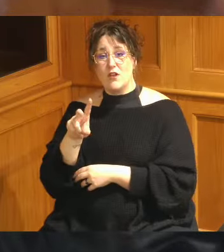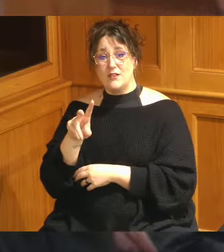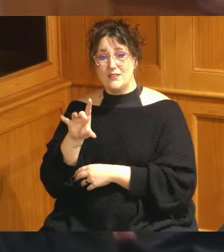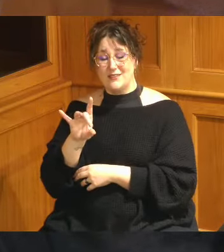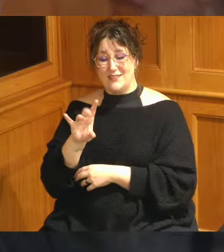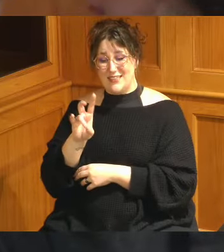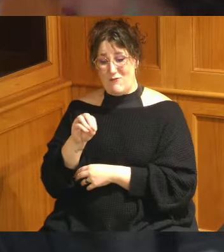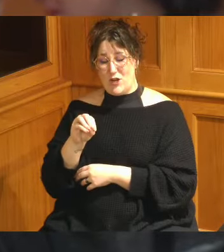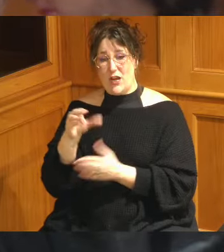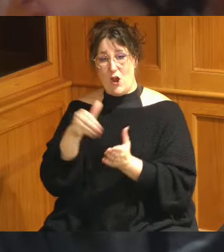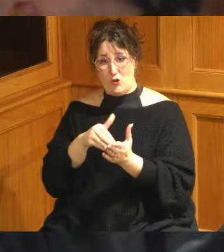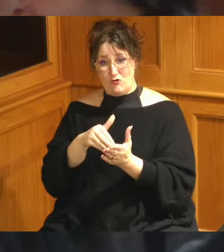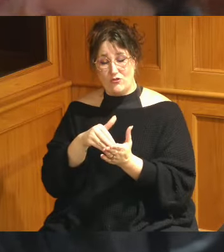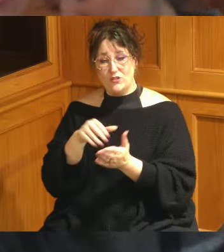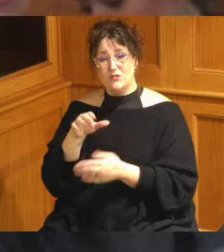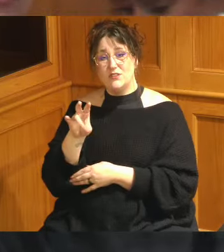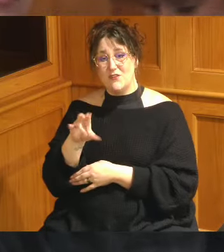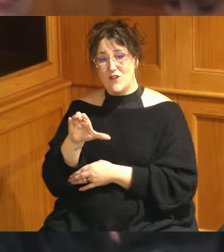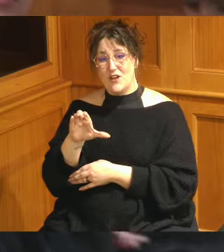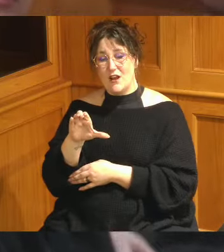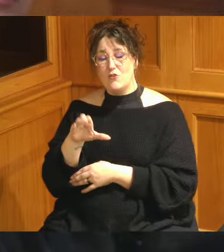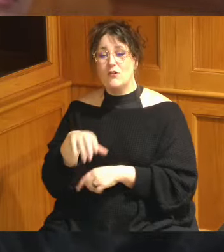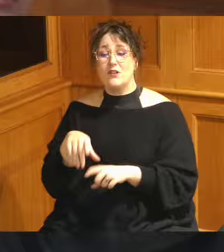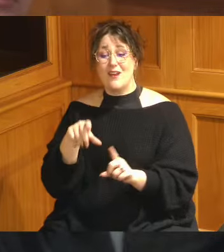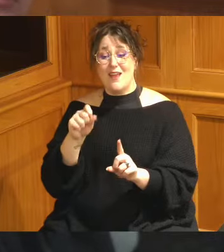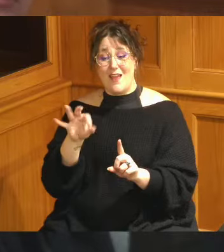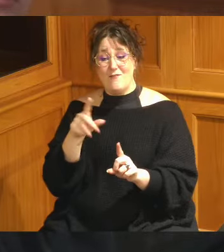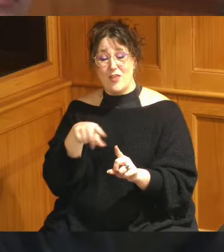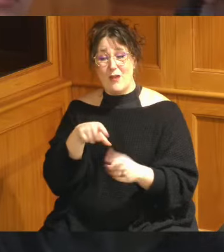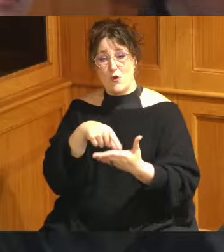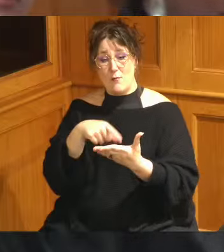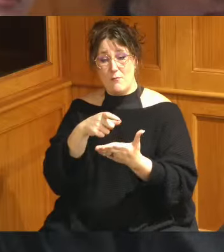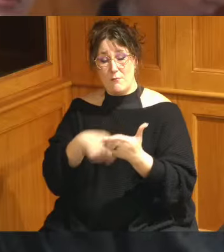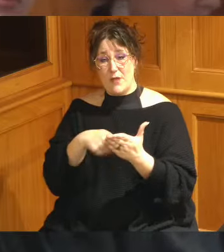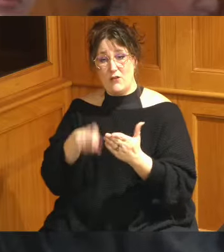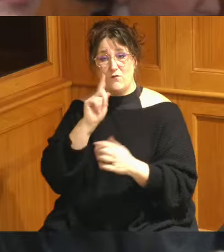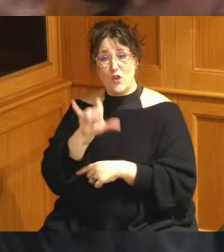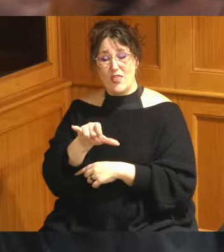If they were build for the runoff from those properties, it would come to more than a million